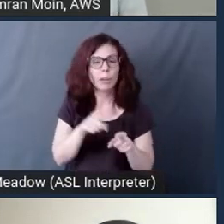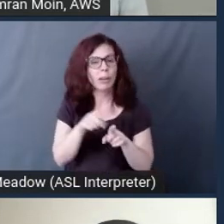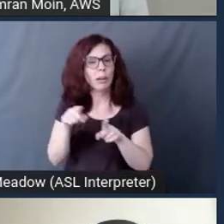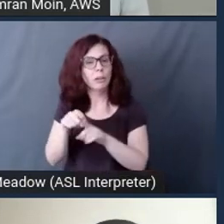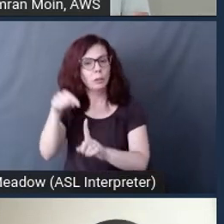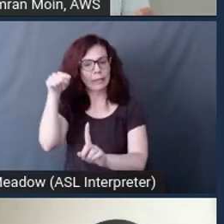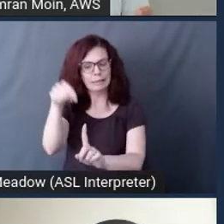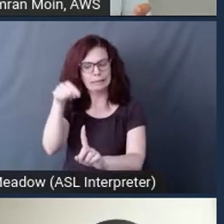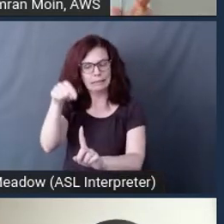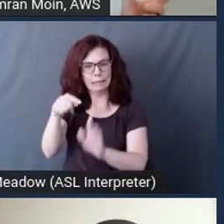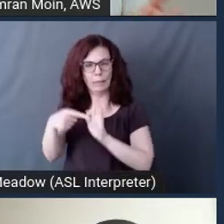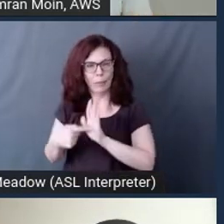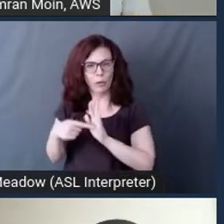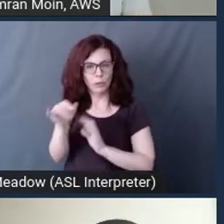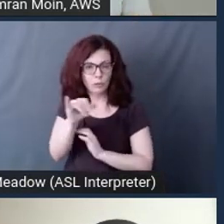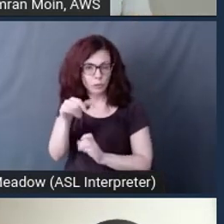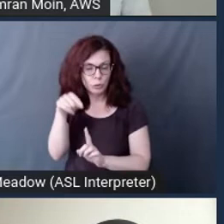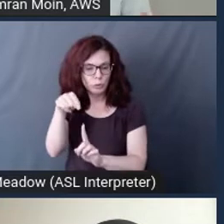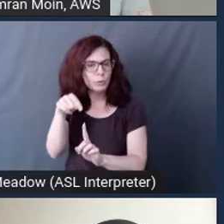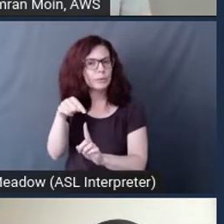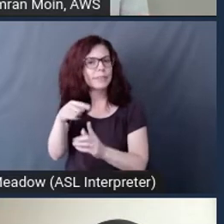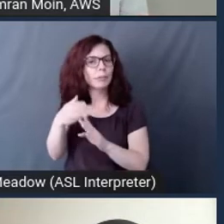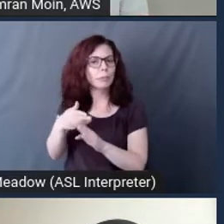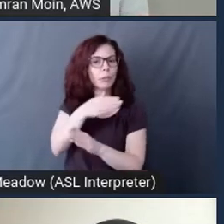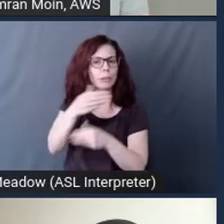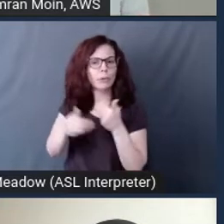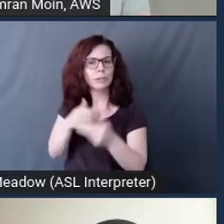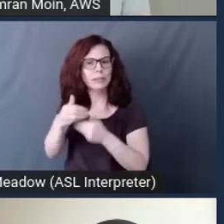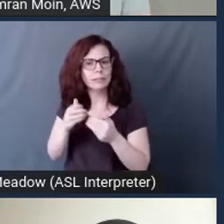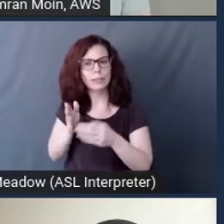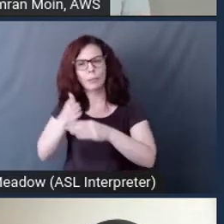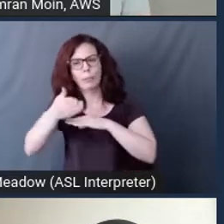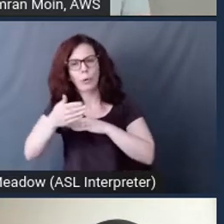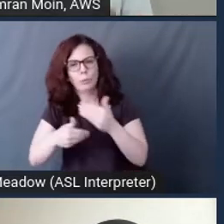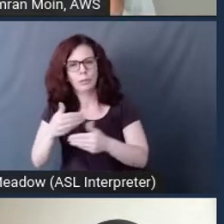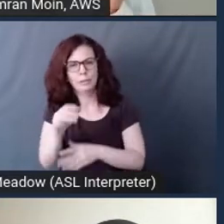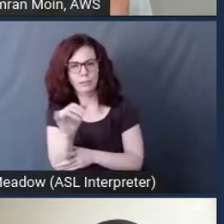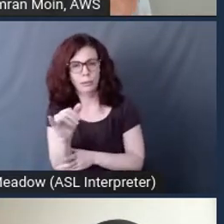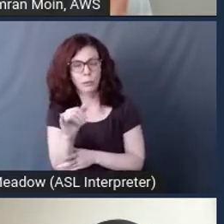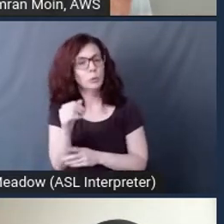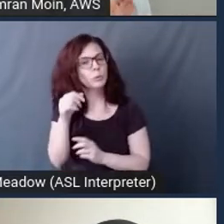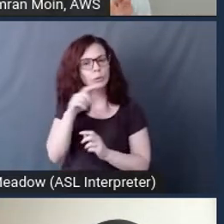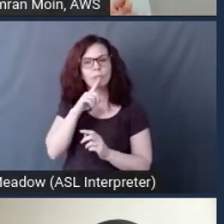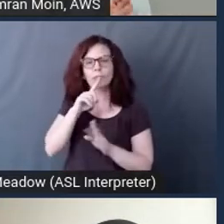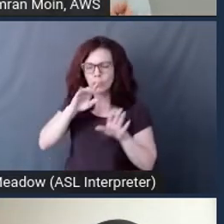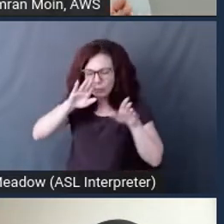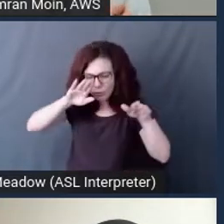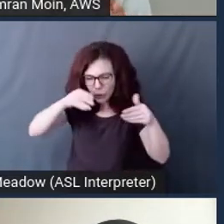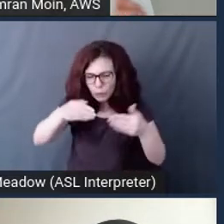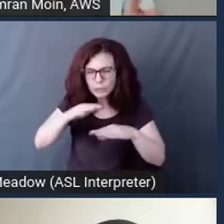there's also, you know, there's some pre-processing and there's post-processing so that you can really focus on the object that you're interested in